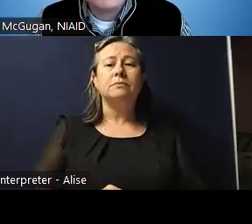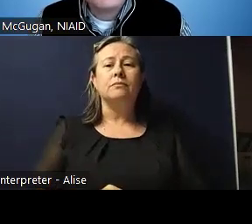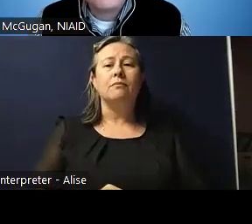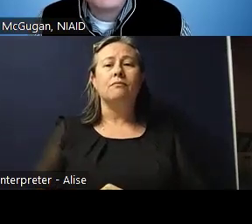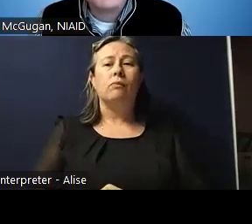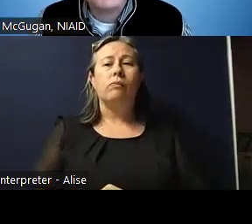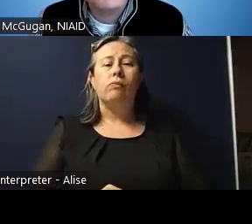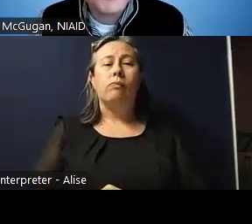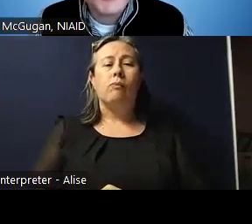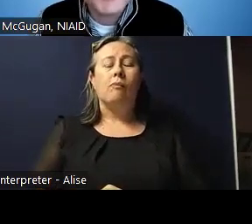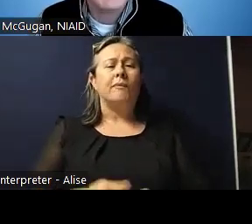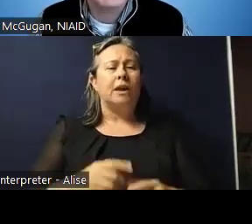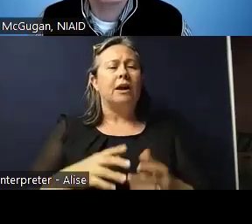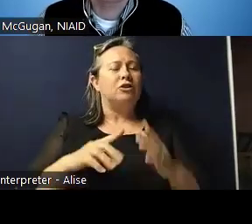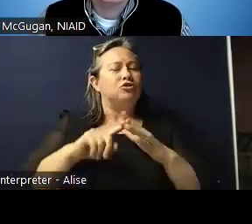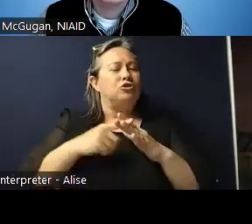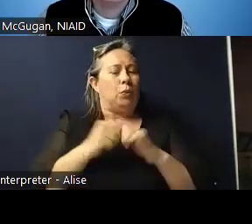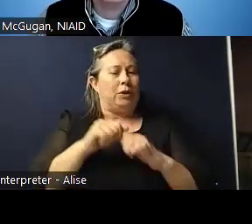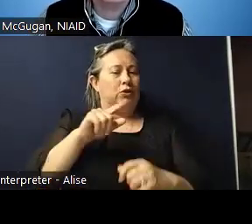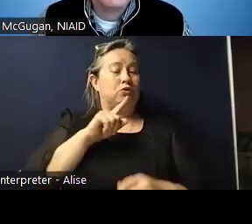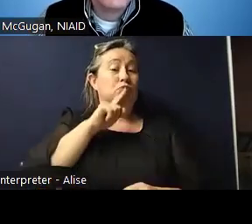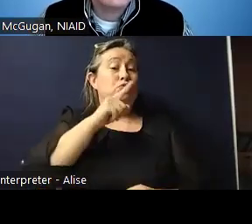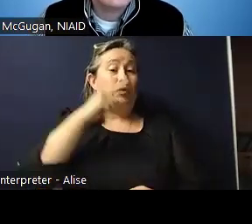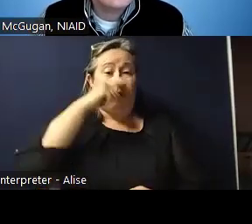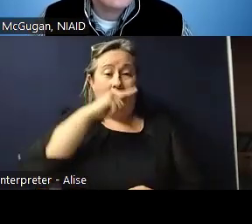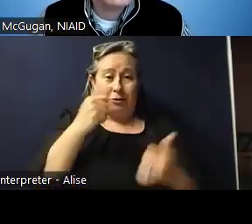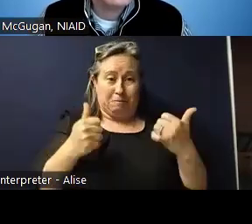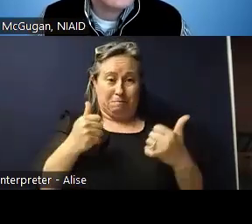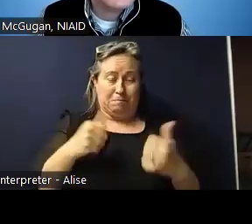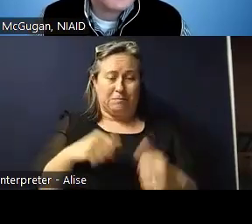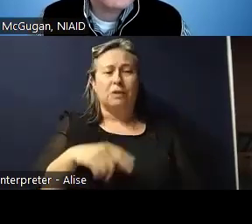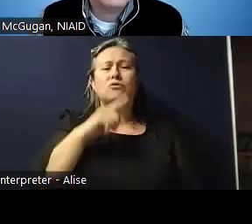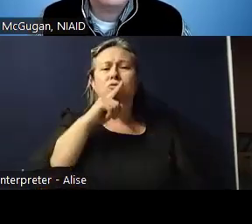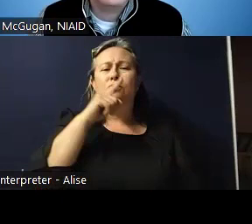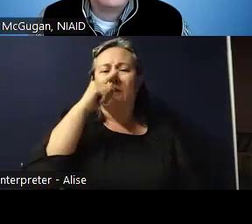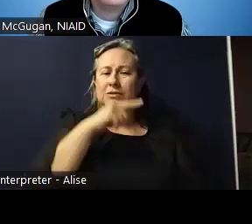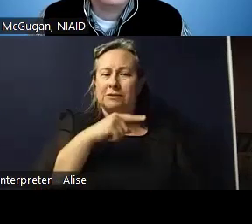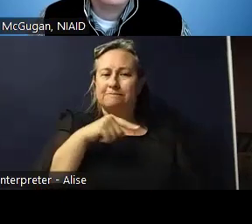So I'll start with a true-or-false question. So true or false, NIH funding opportunity announcements